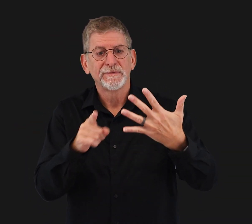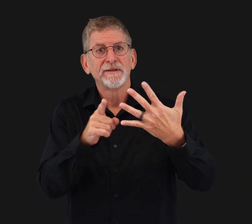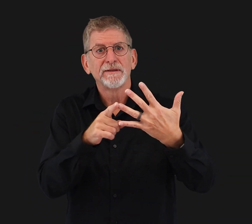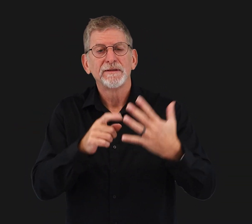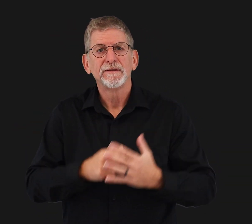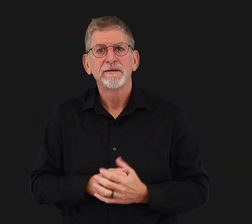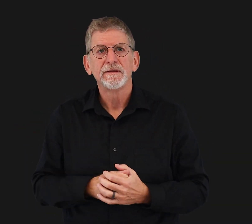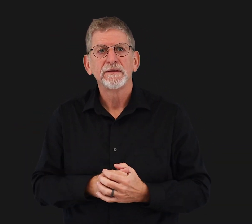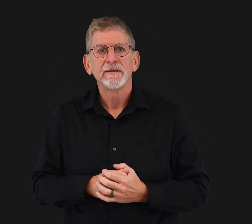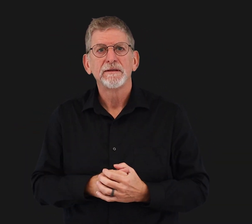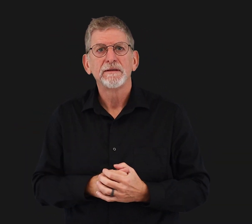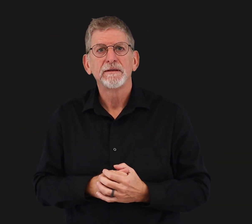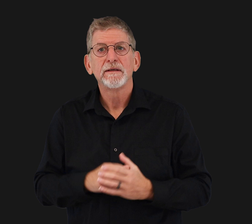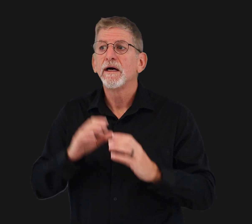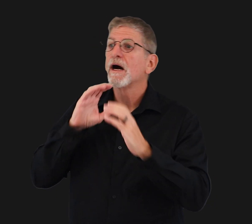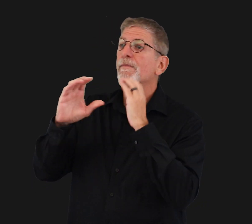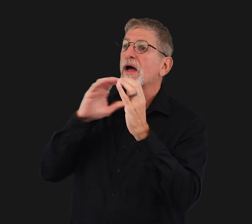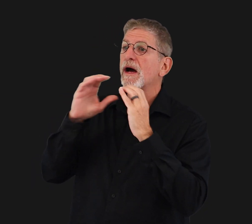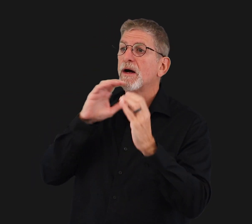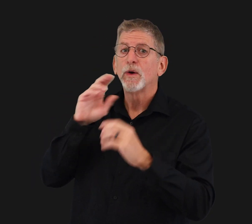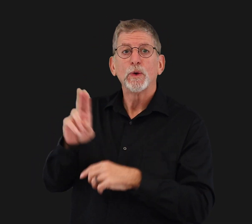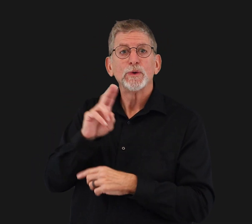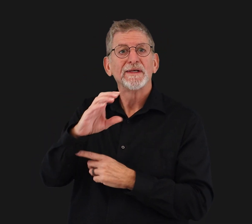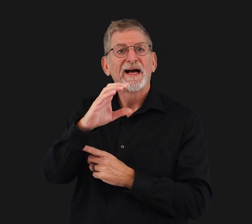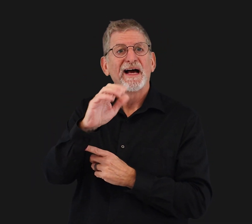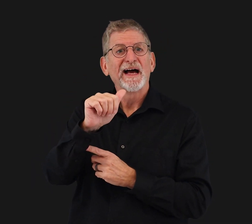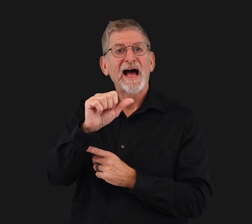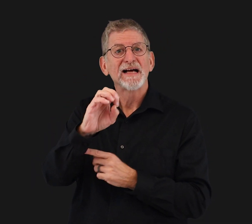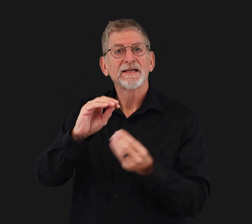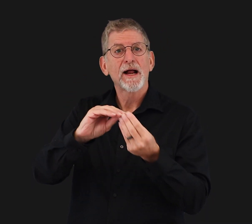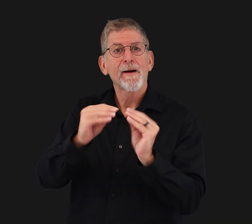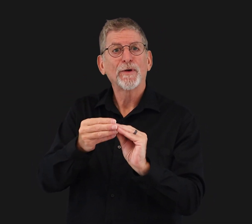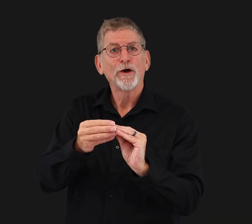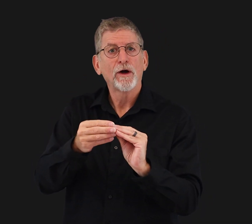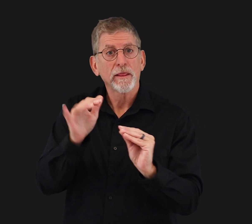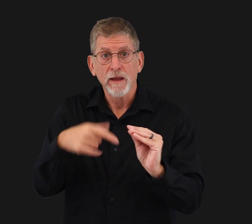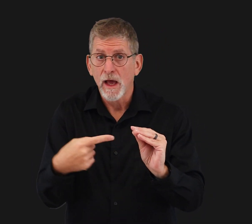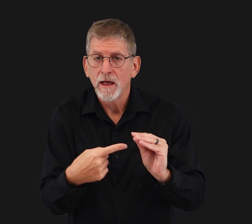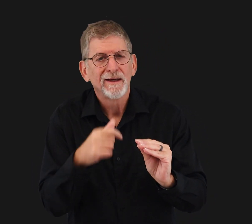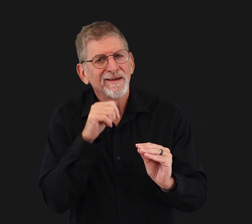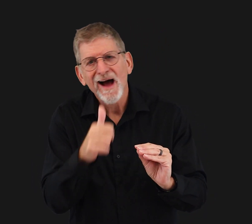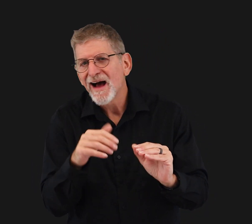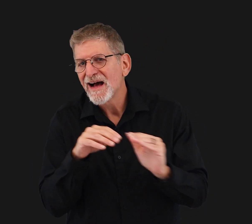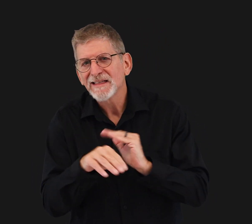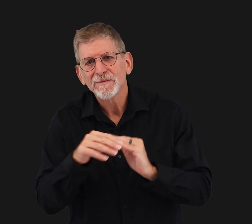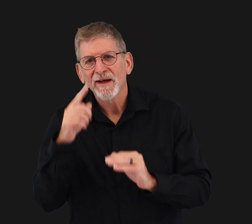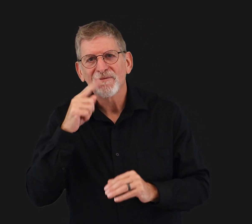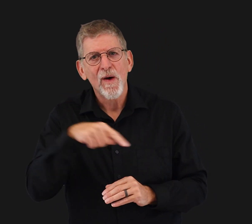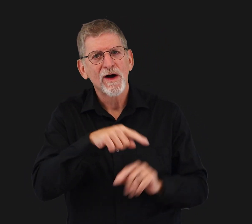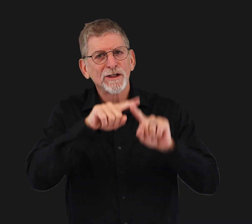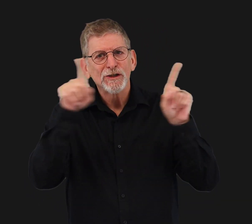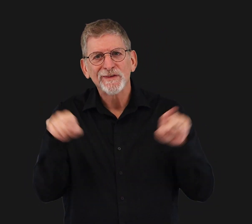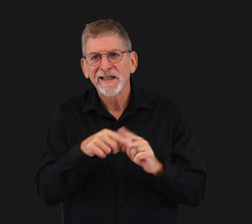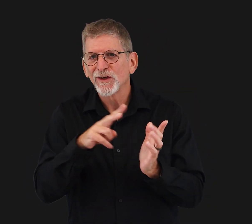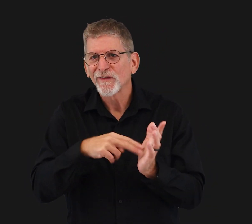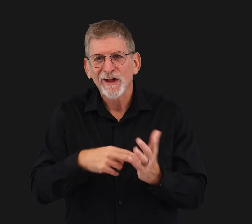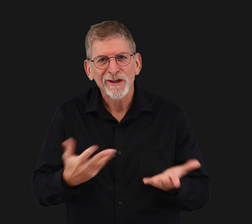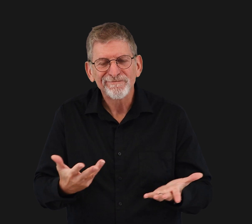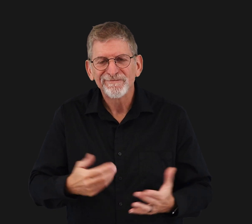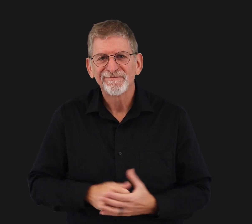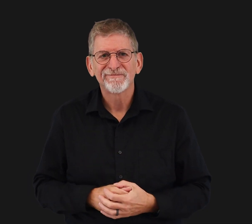• Communicating through case numbers is not accessible for screen readers